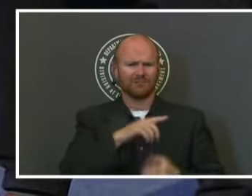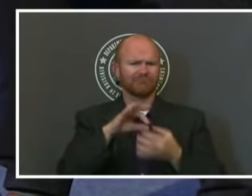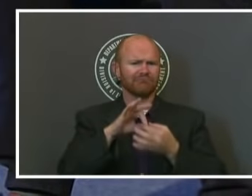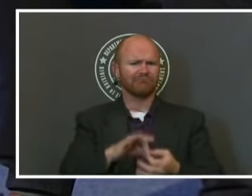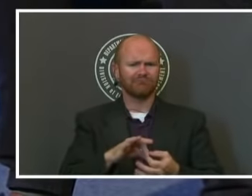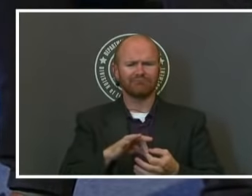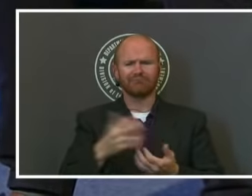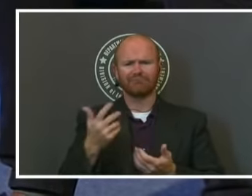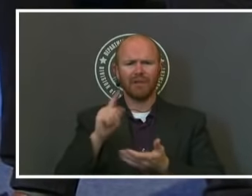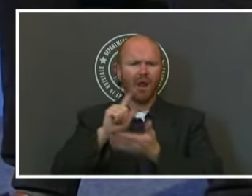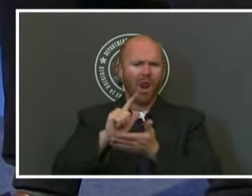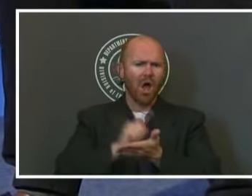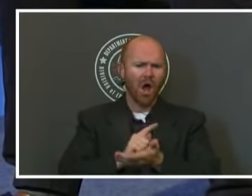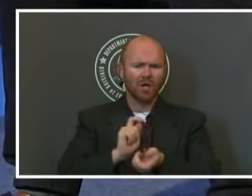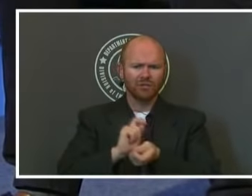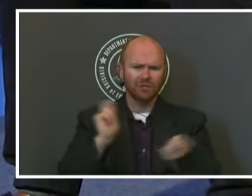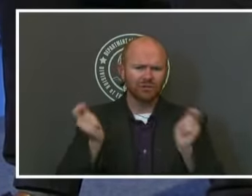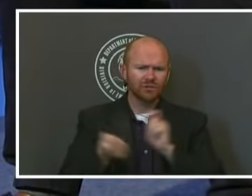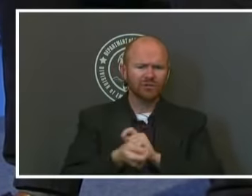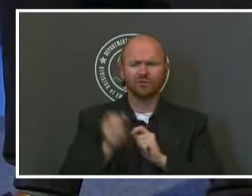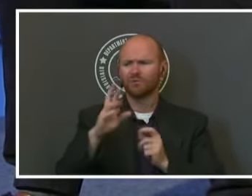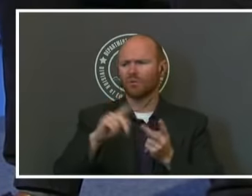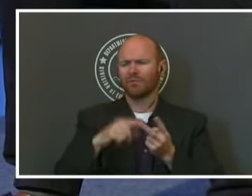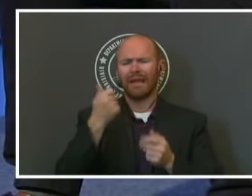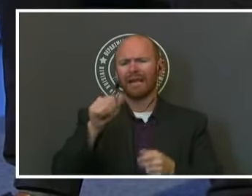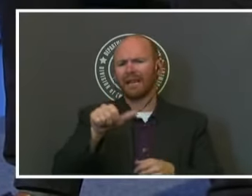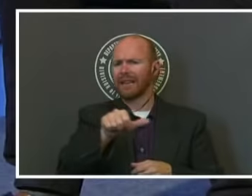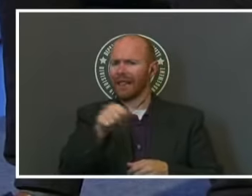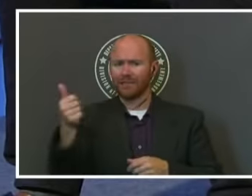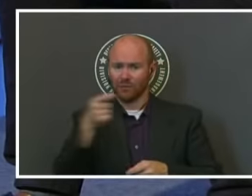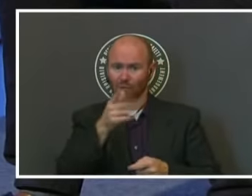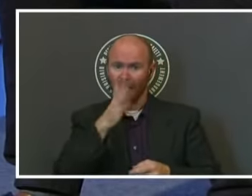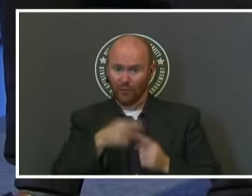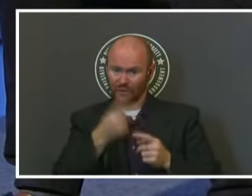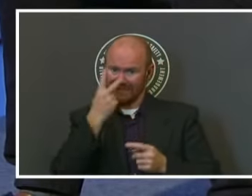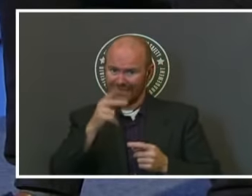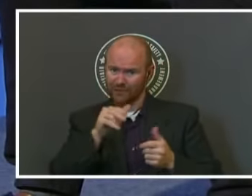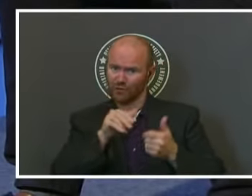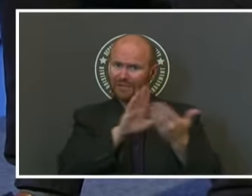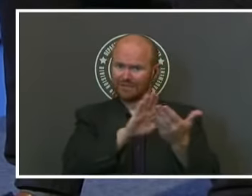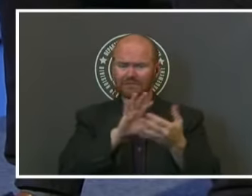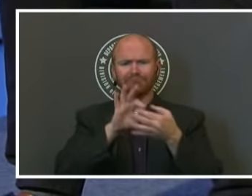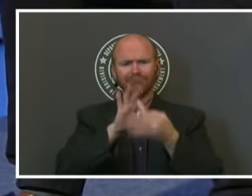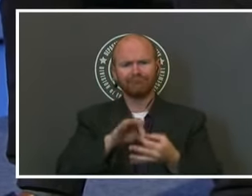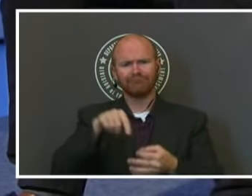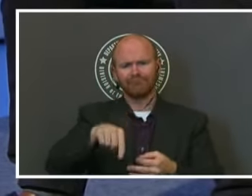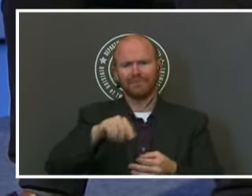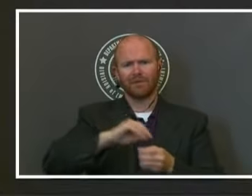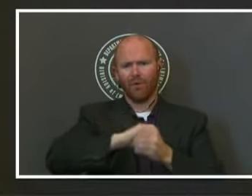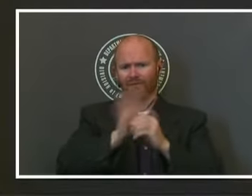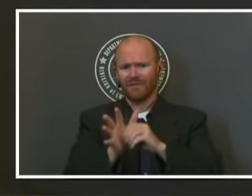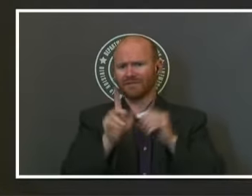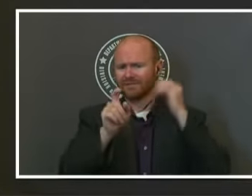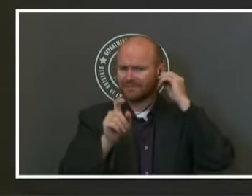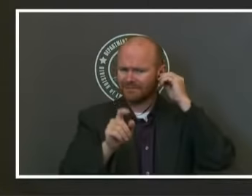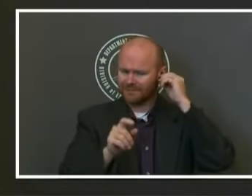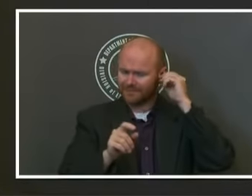any other things that you need to see a dress to try to get a